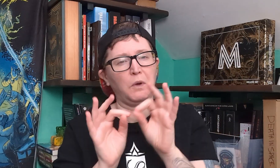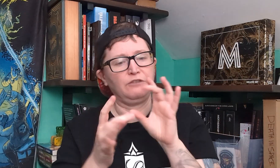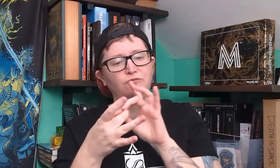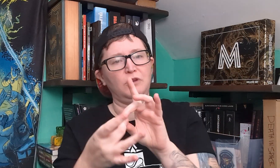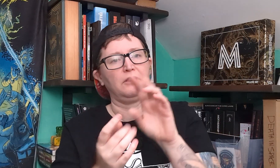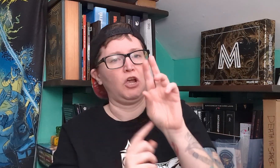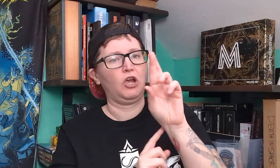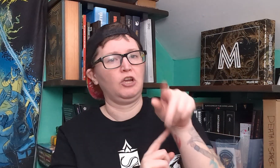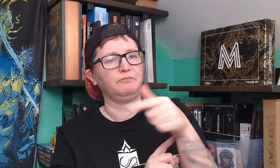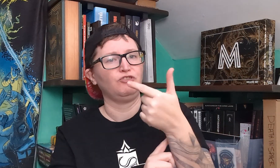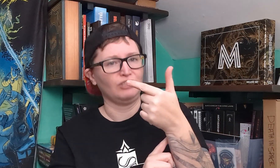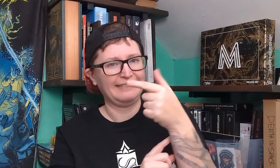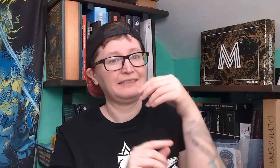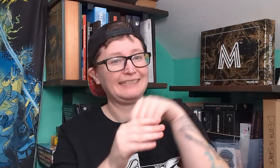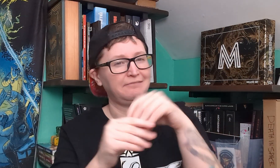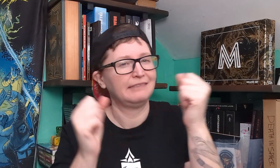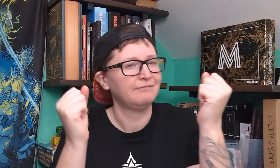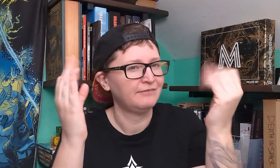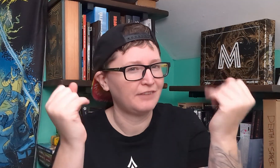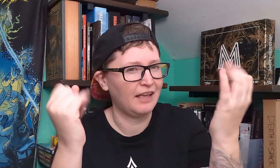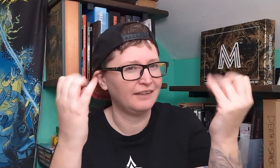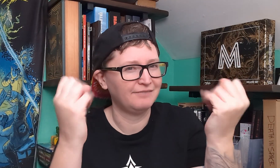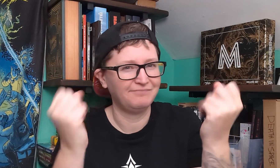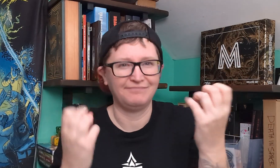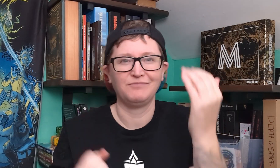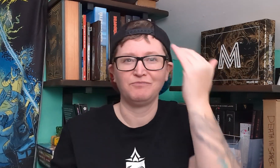Importantly, it need to be related to RPG somehow and in sign language.